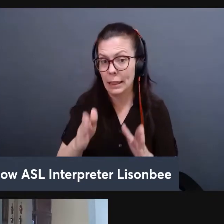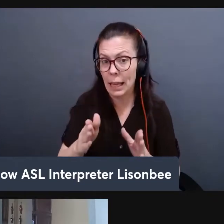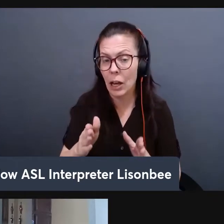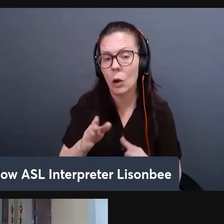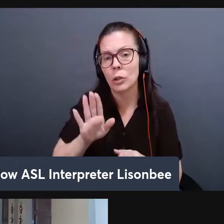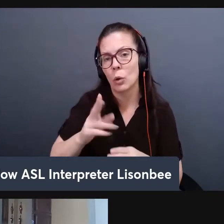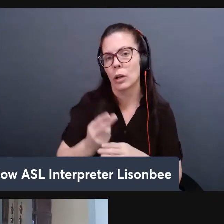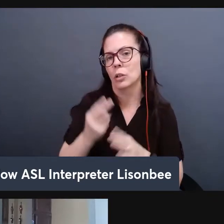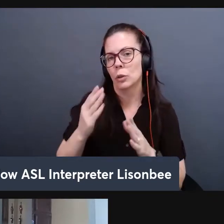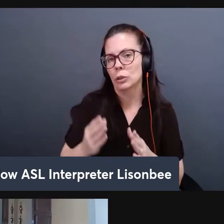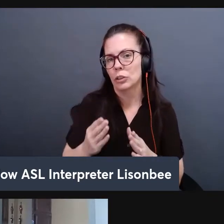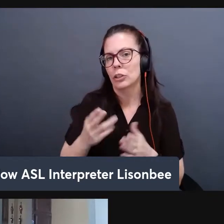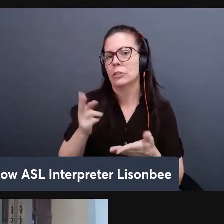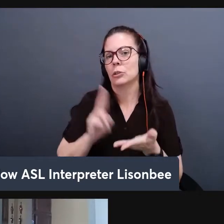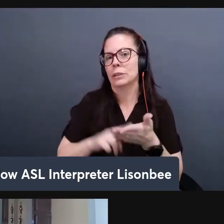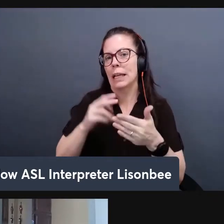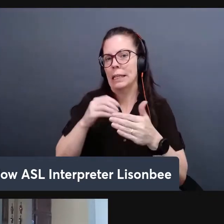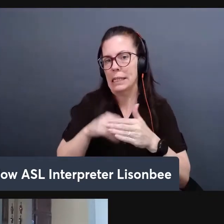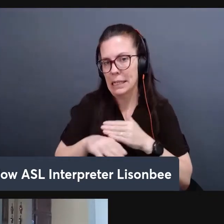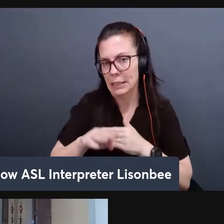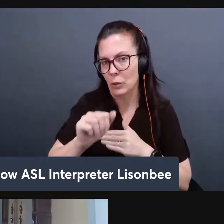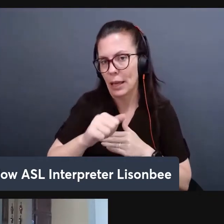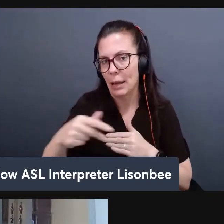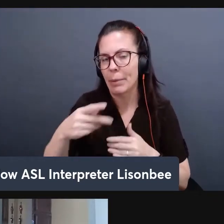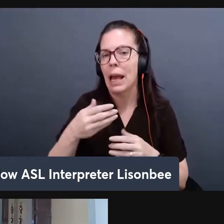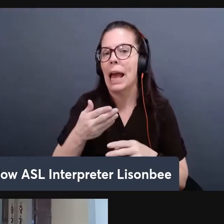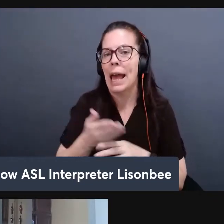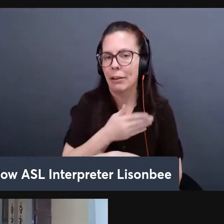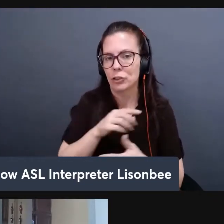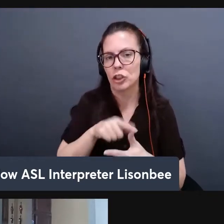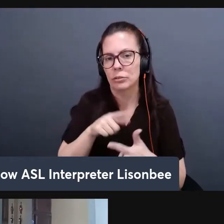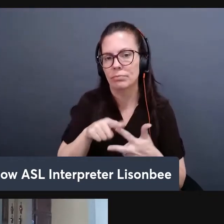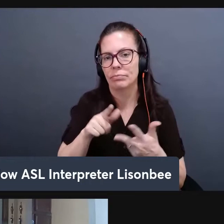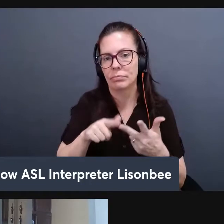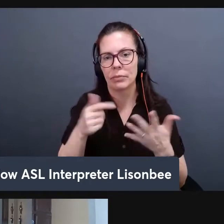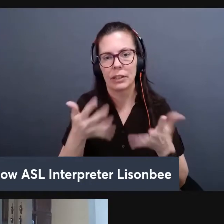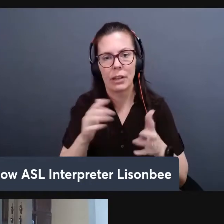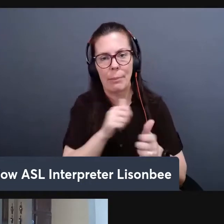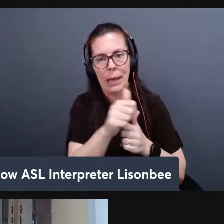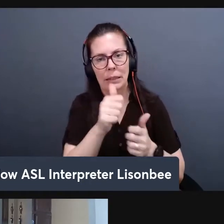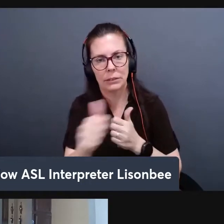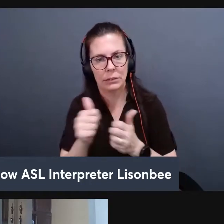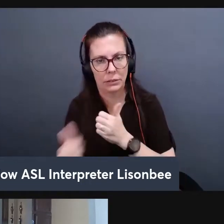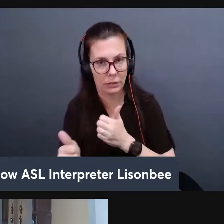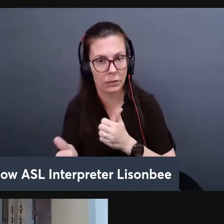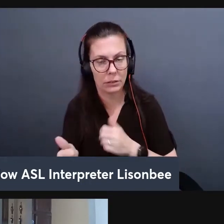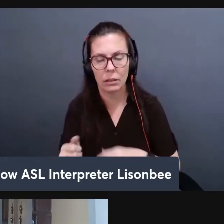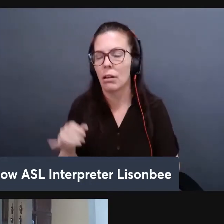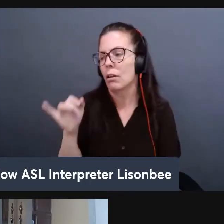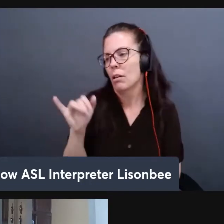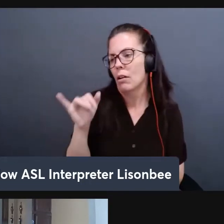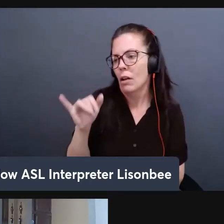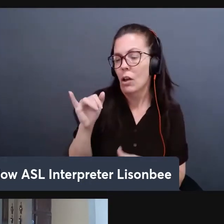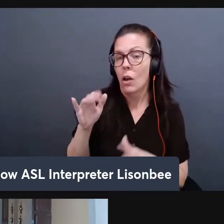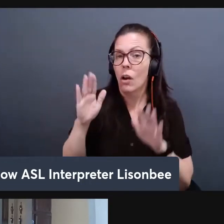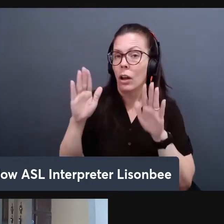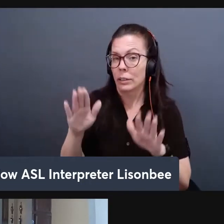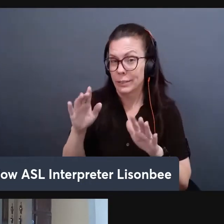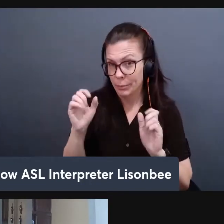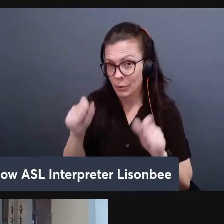to actually sign into the app after all of these challenges have passed. Awesome, so you can make things extremely secure